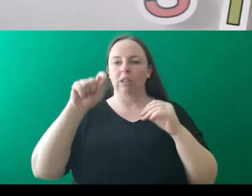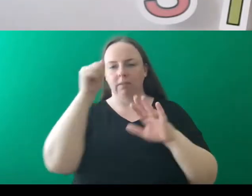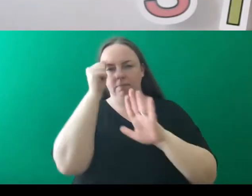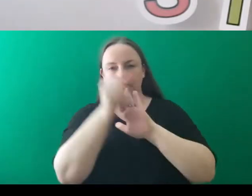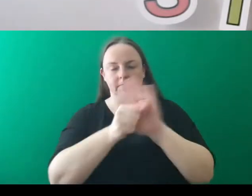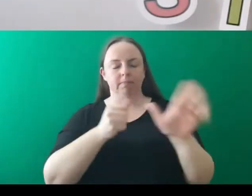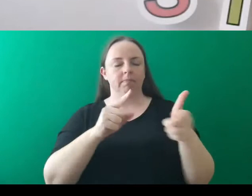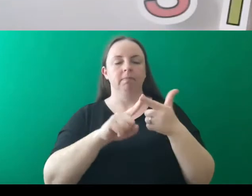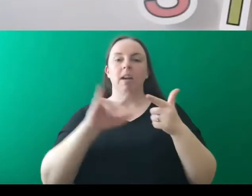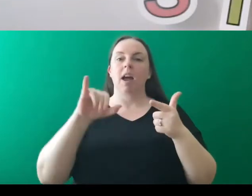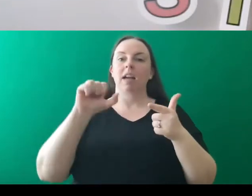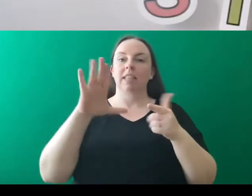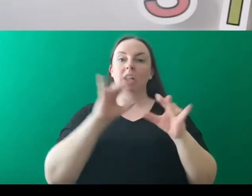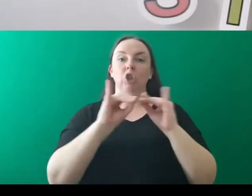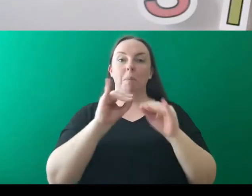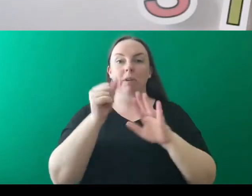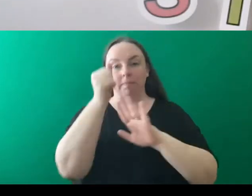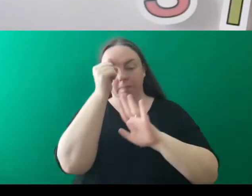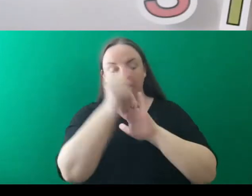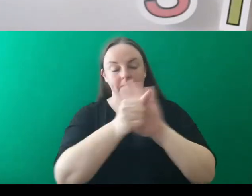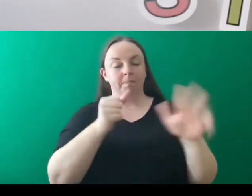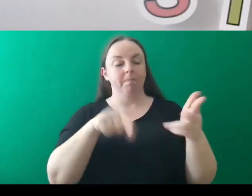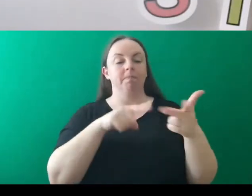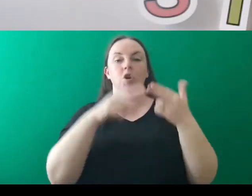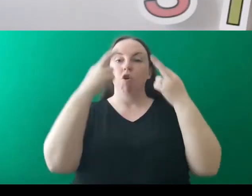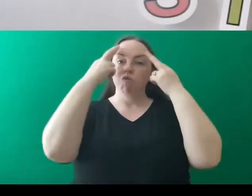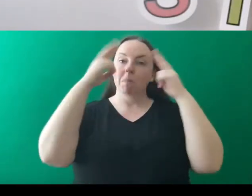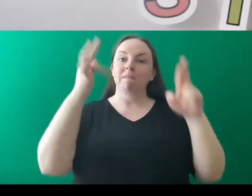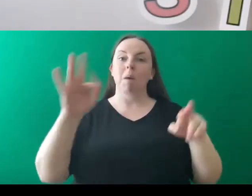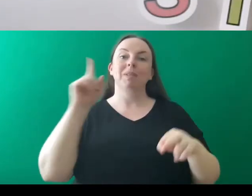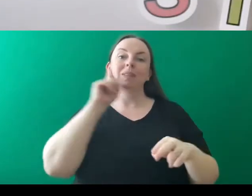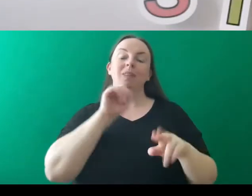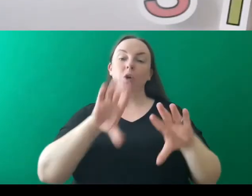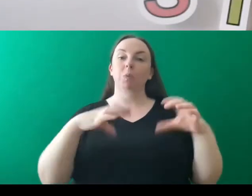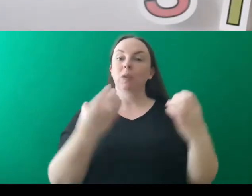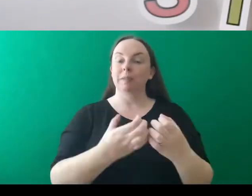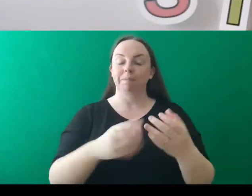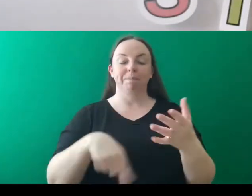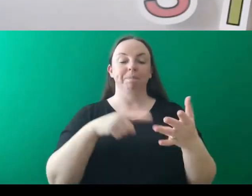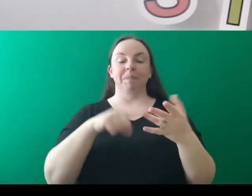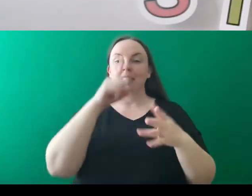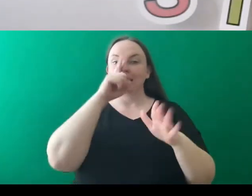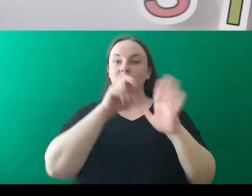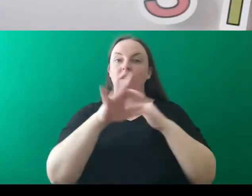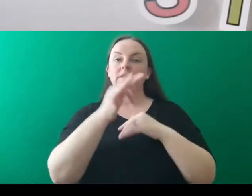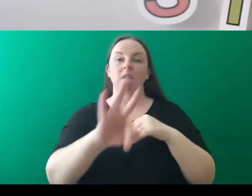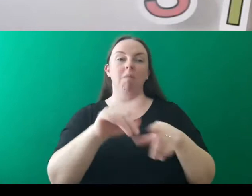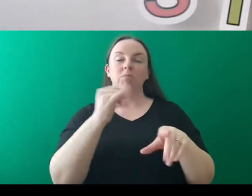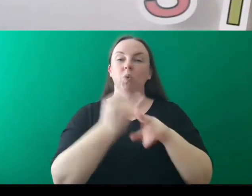specialists, representatives from the Deaf community, teachers from the schools for the Deaf, and subject